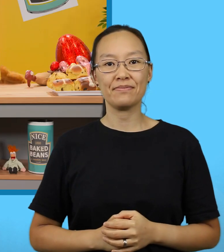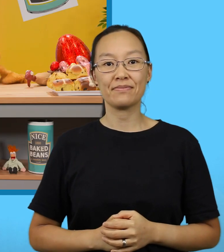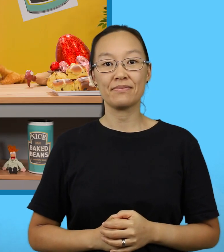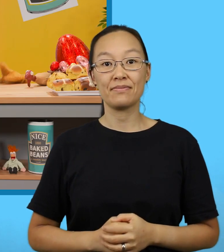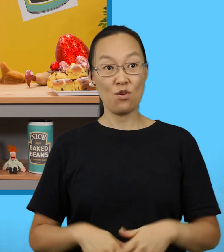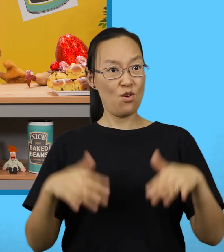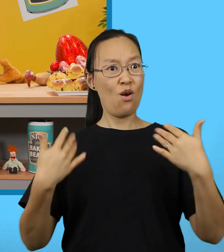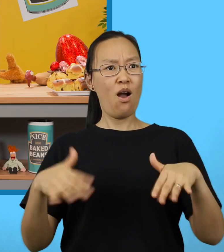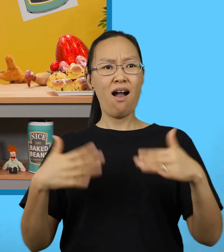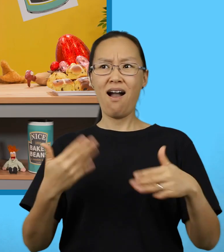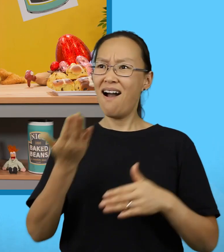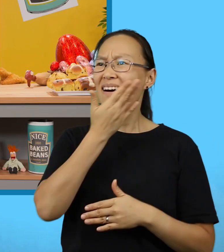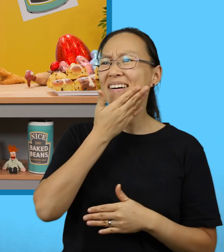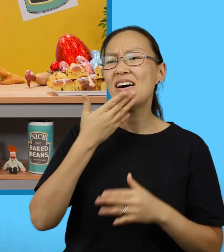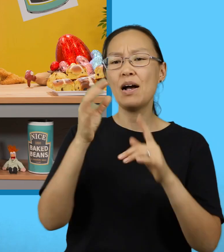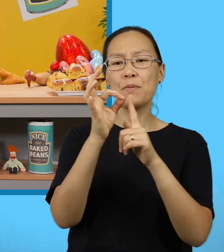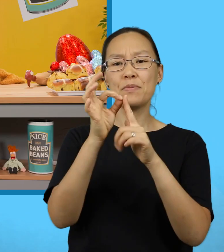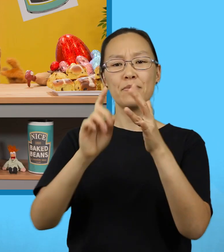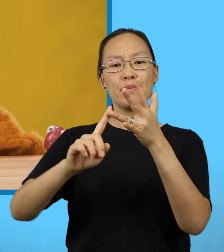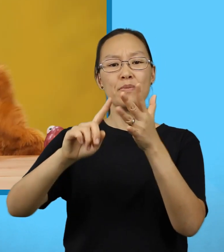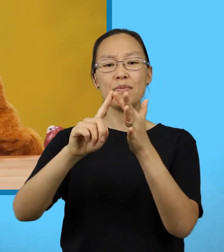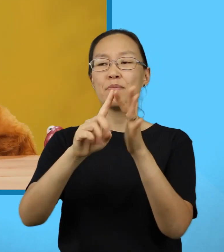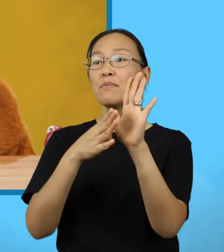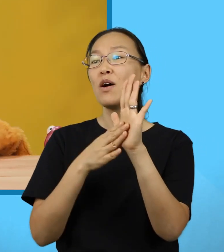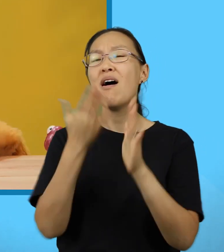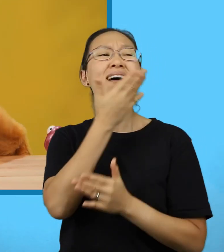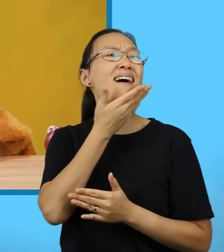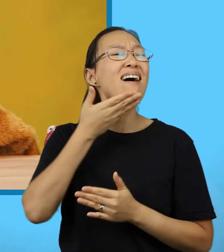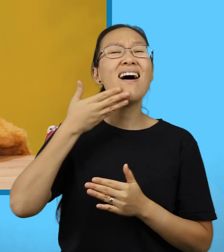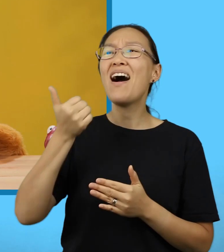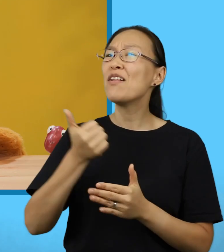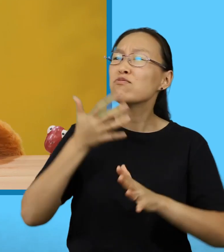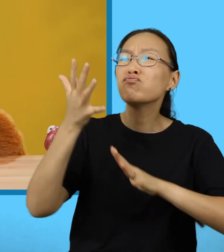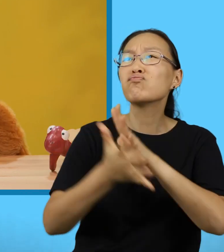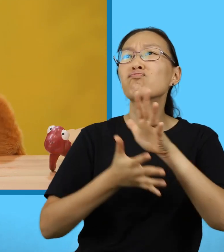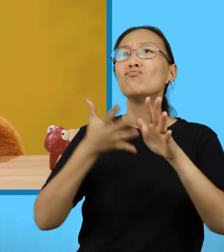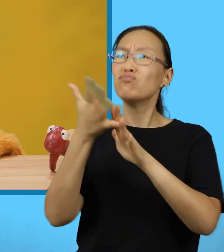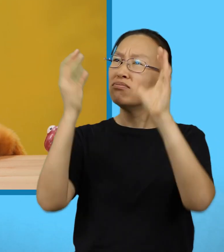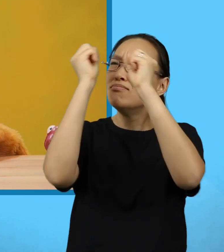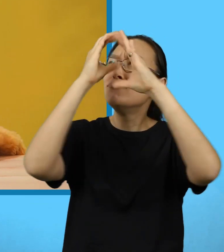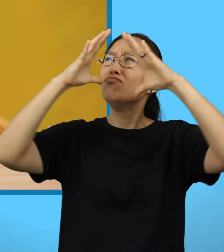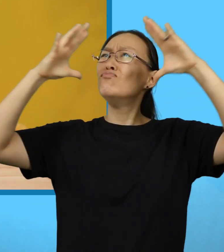That was a cool story book. It was. I love the way they made it rhyme,